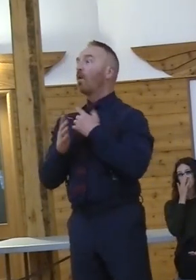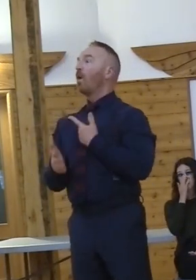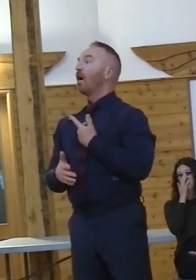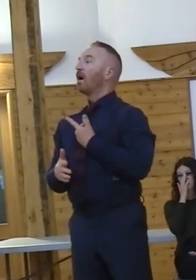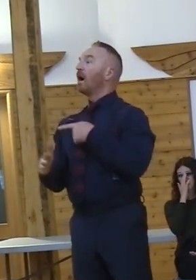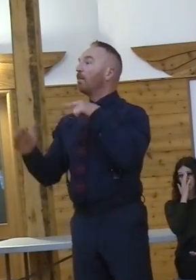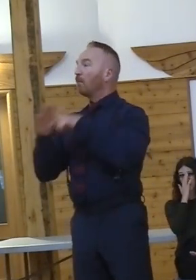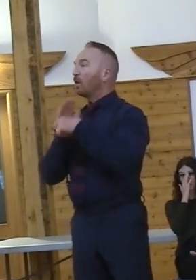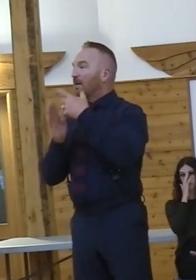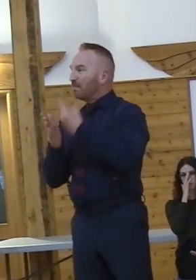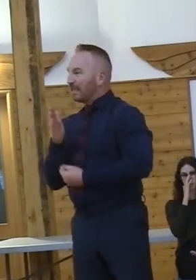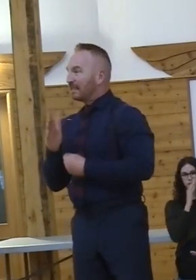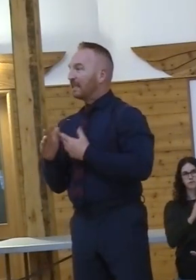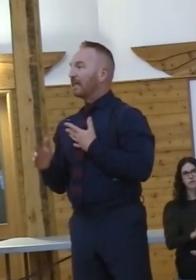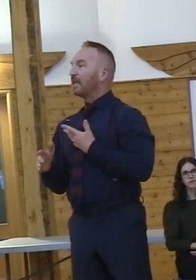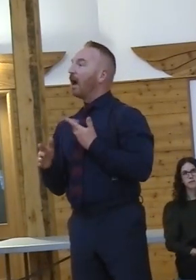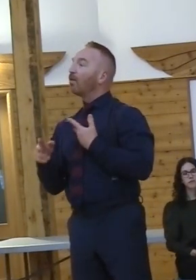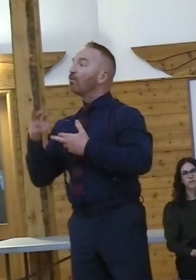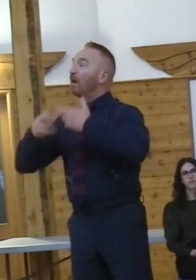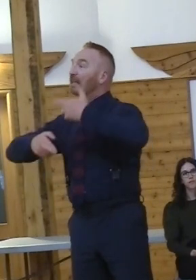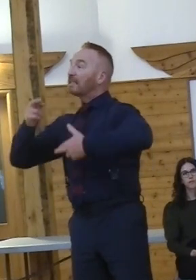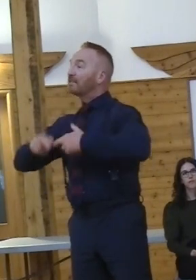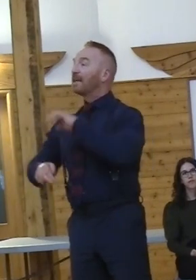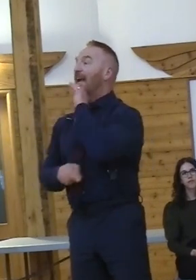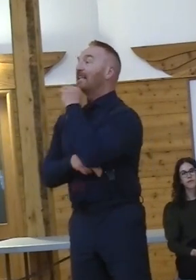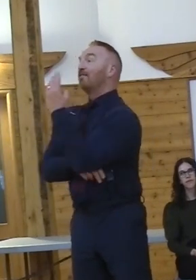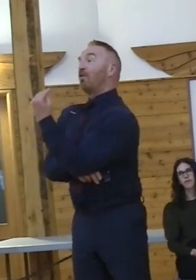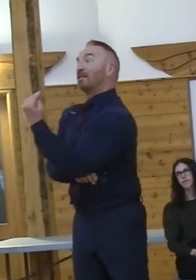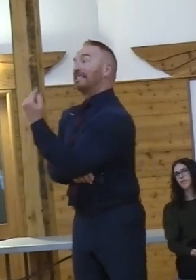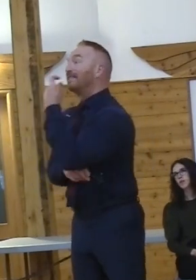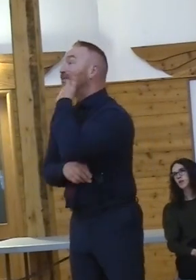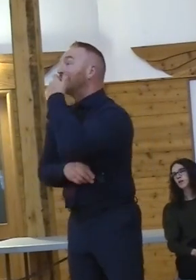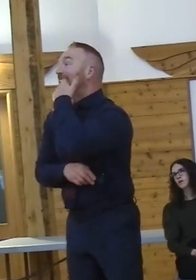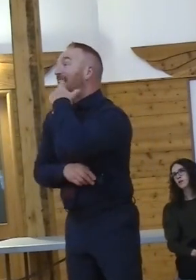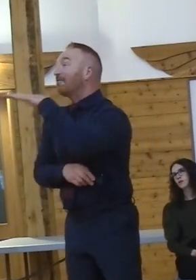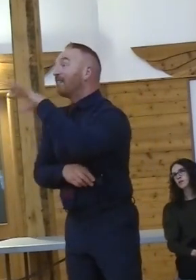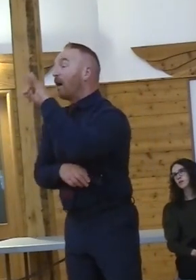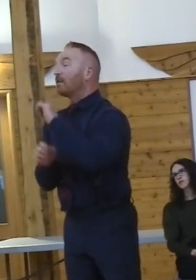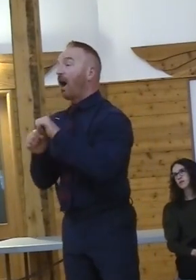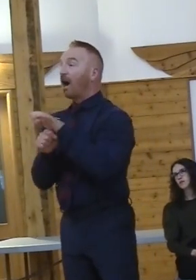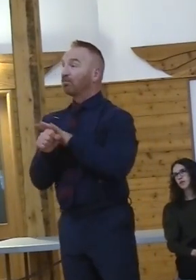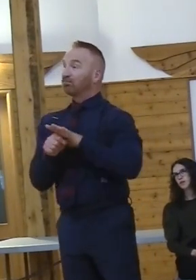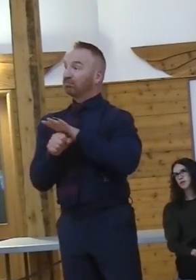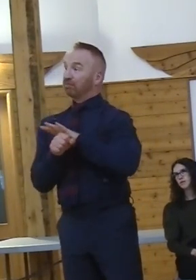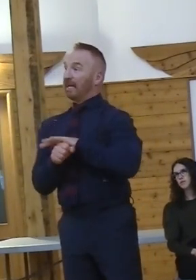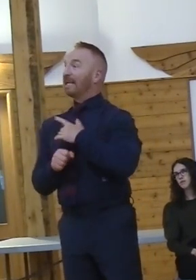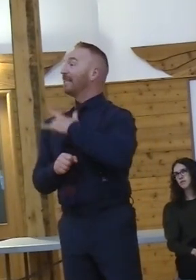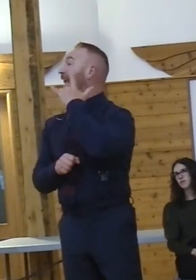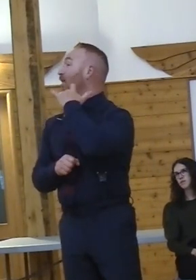A 14 year old was recently discovered on the Camp Pendleton Marine Base in California.